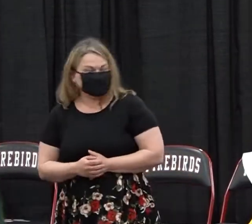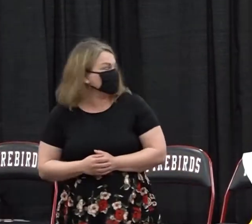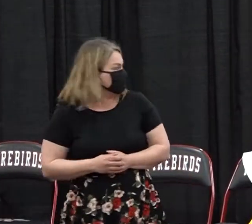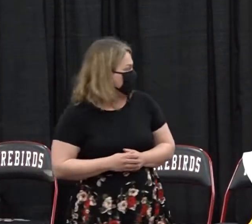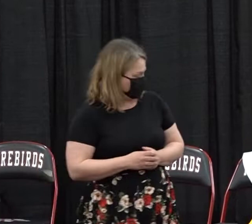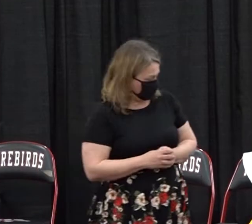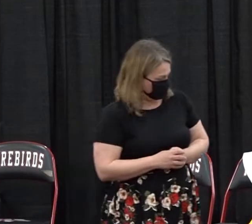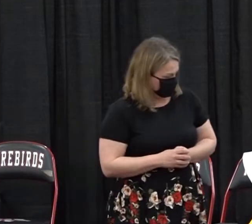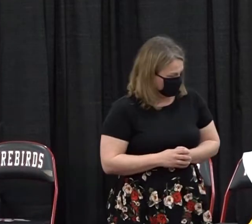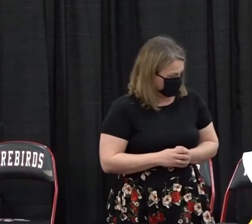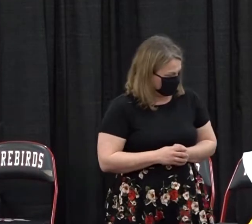Congratulations.